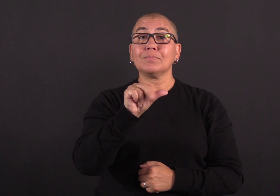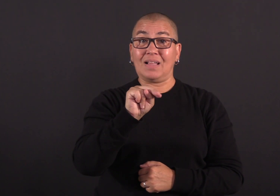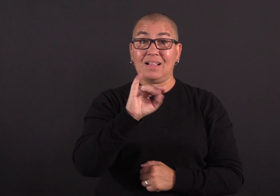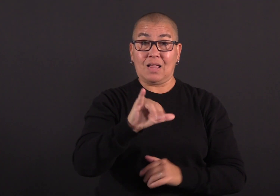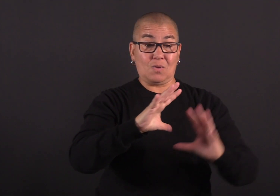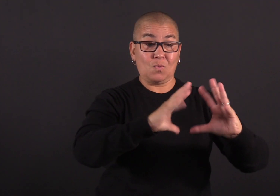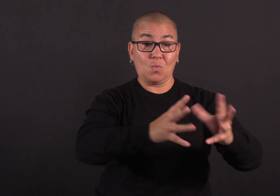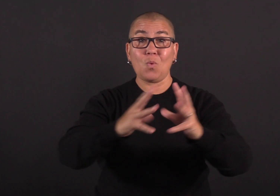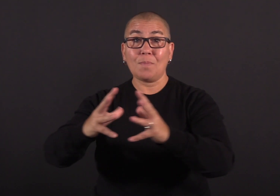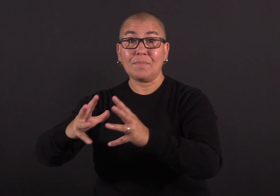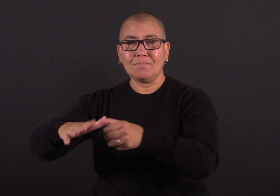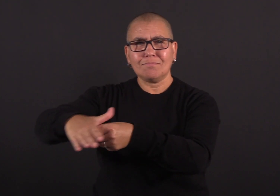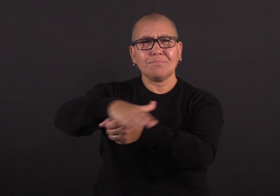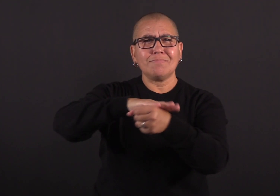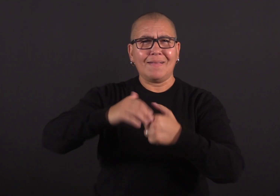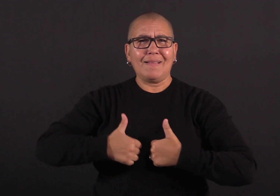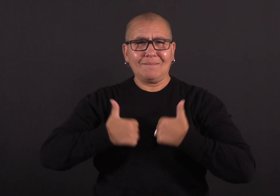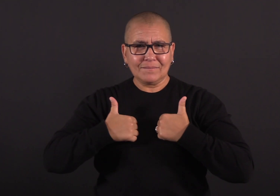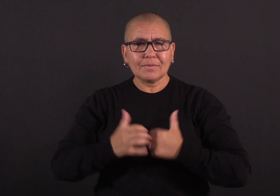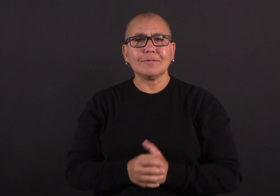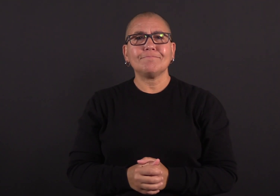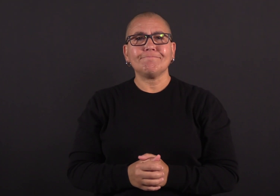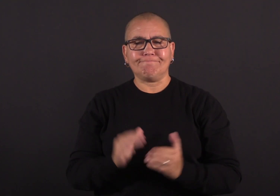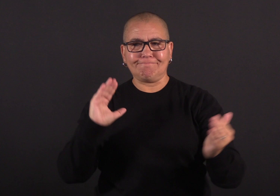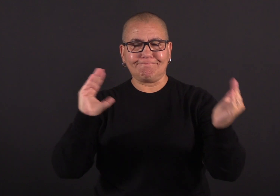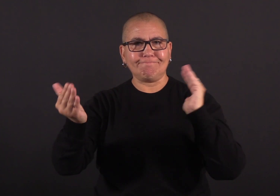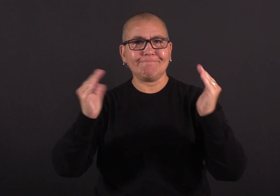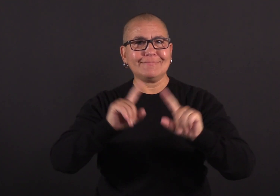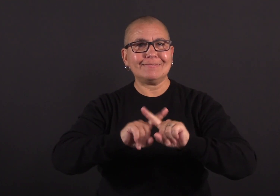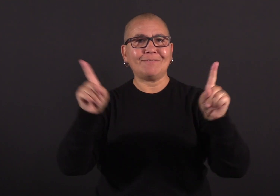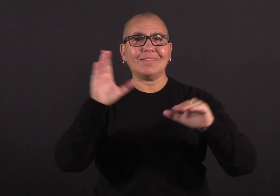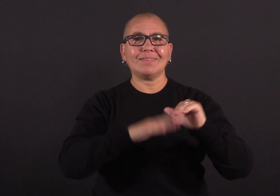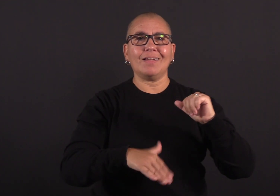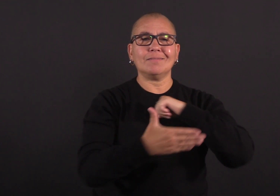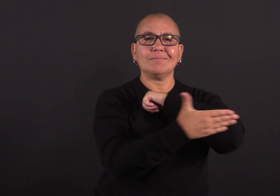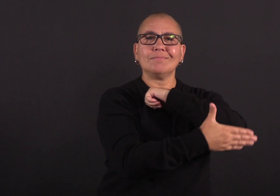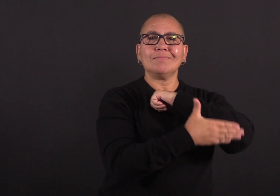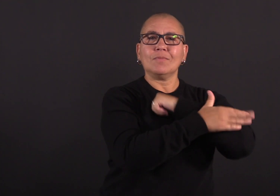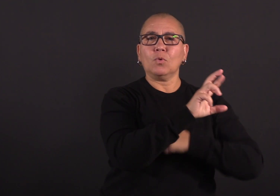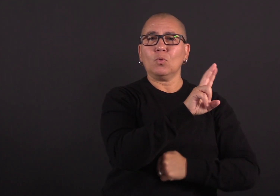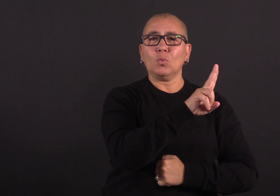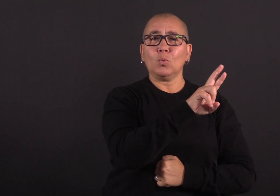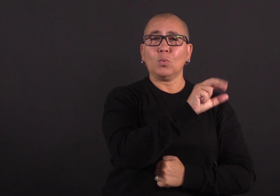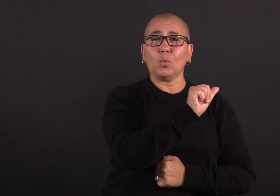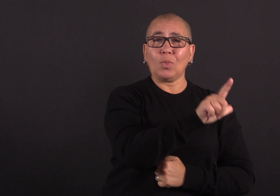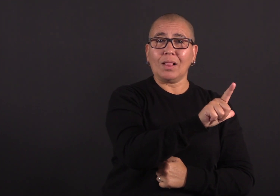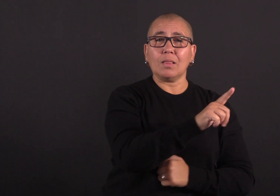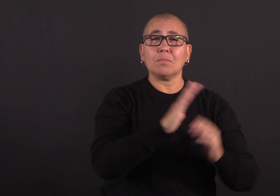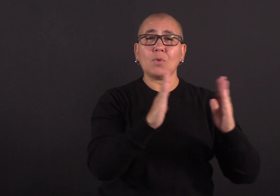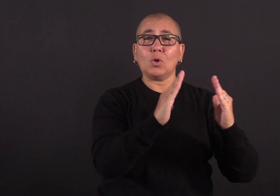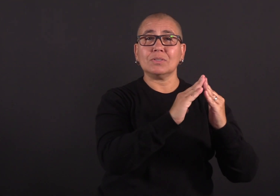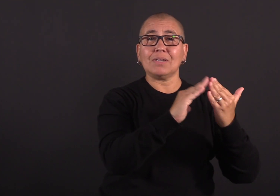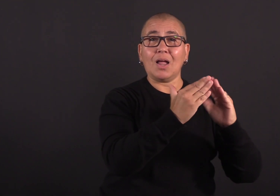urban/suburban areas: At the end of 2022, almost three-quarters of Minnesota's urban and suburban